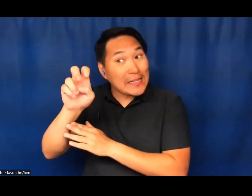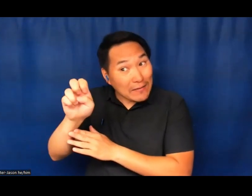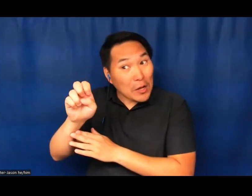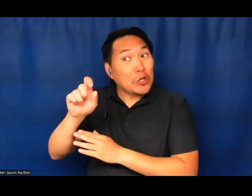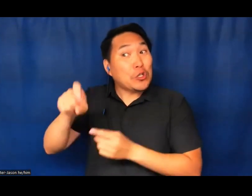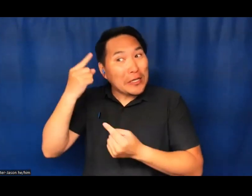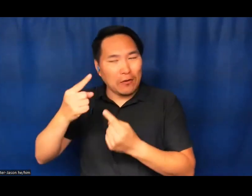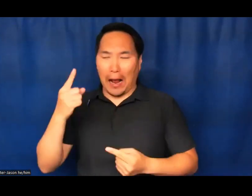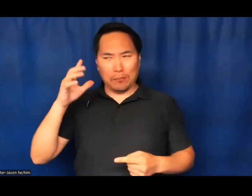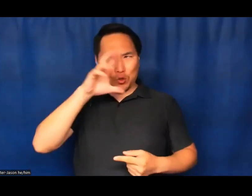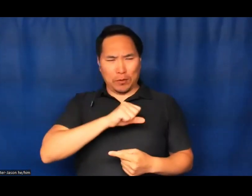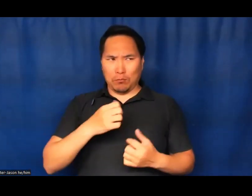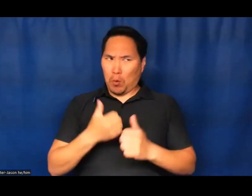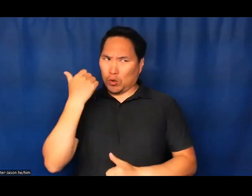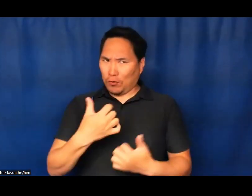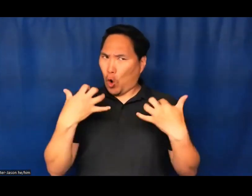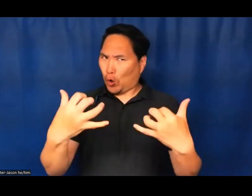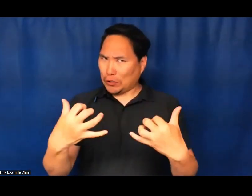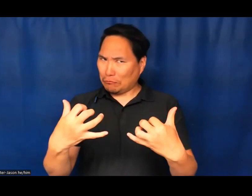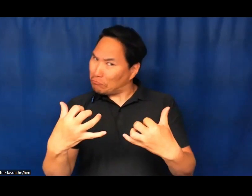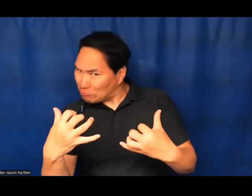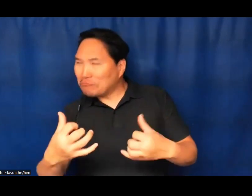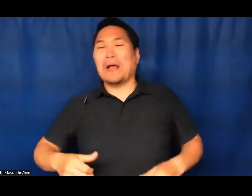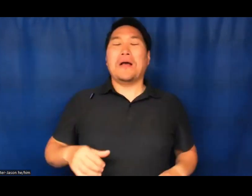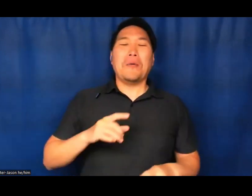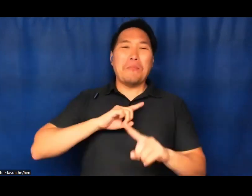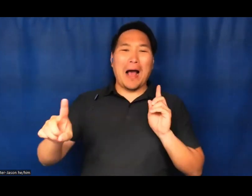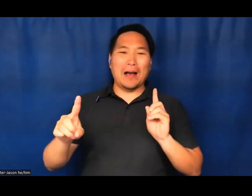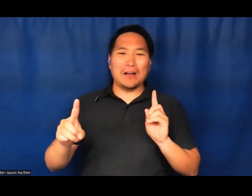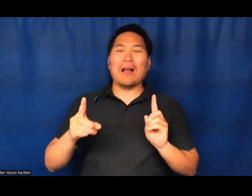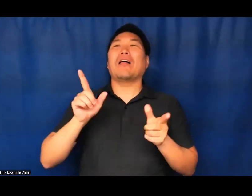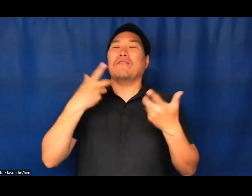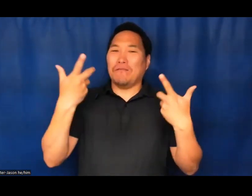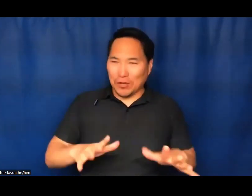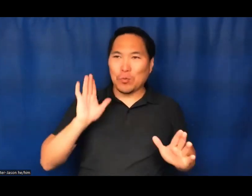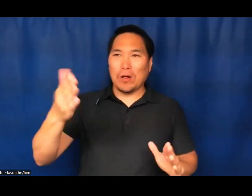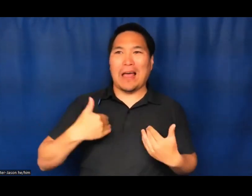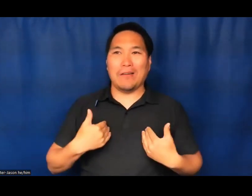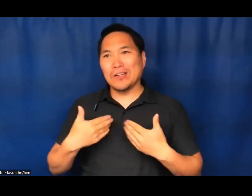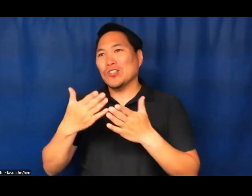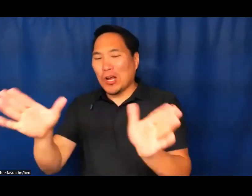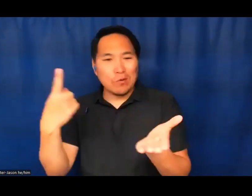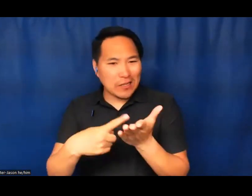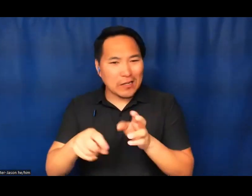After that, we hope to have some time for just a little general discussion among the panelists.